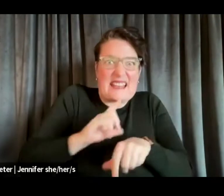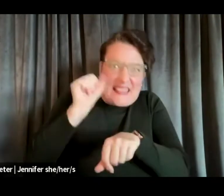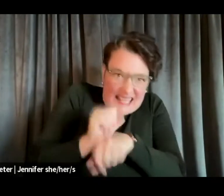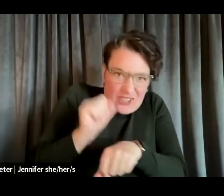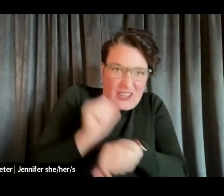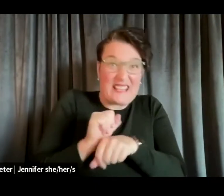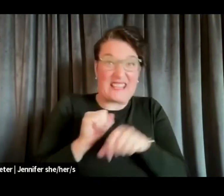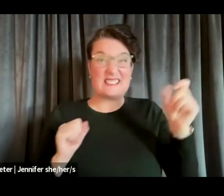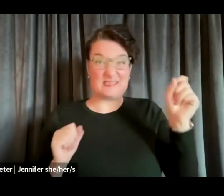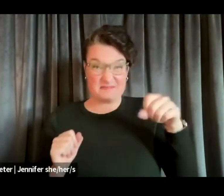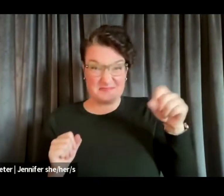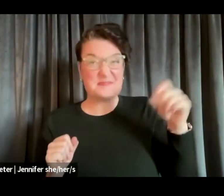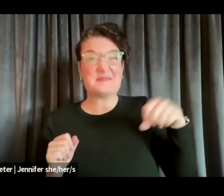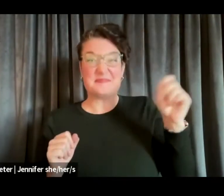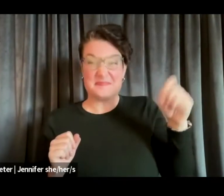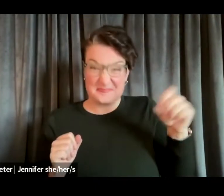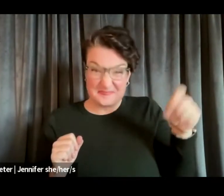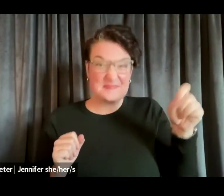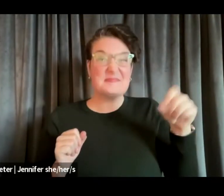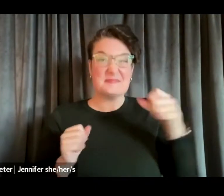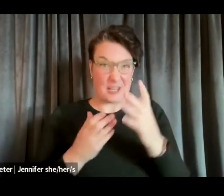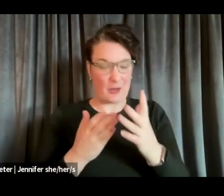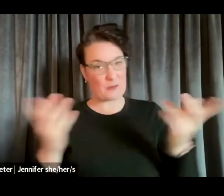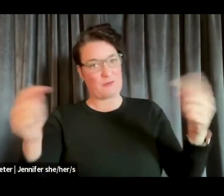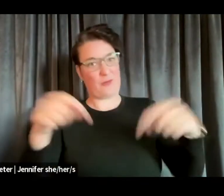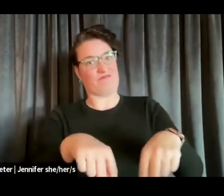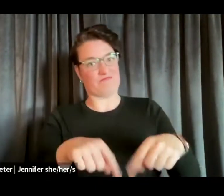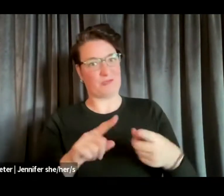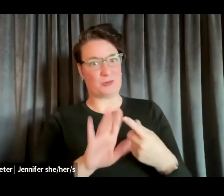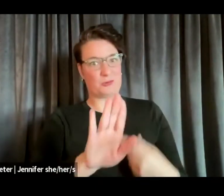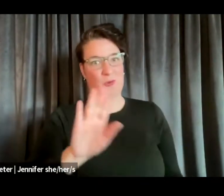Through your Sukkah. Nomy: Yeah. It felt so cool. Yeah.